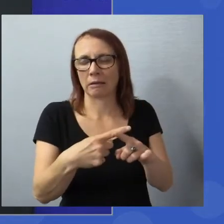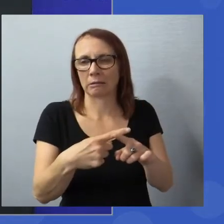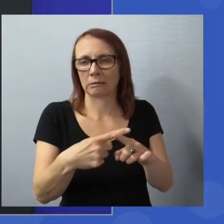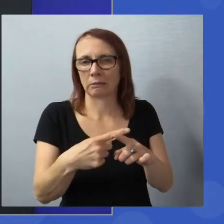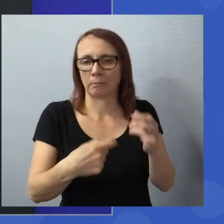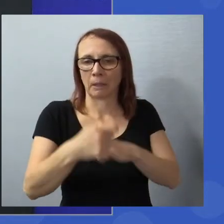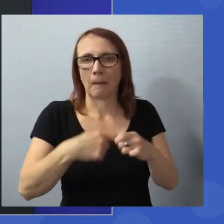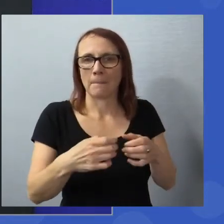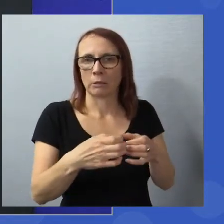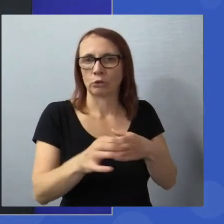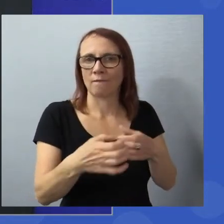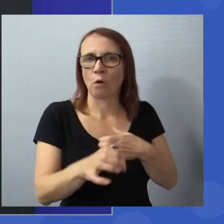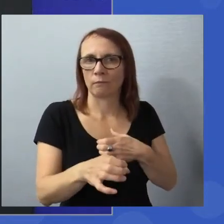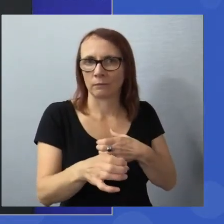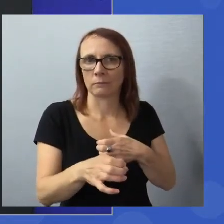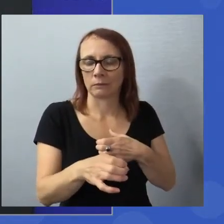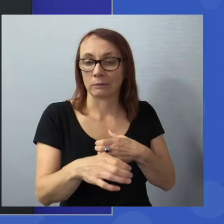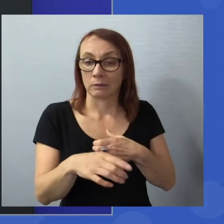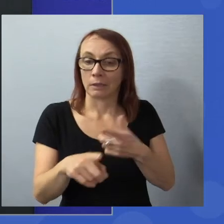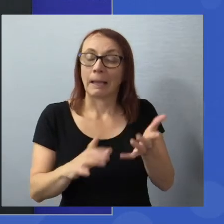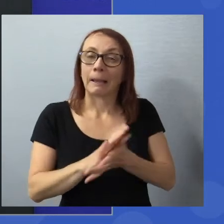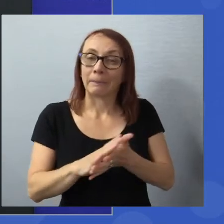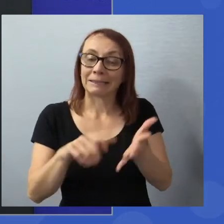that the sights of these powers are a moveable feast they can change with the